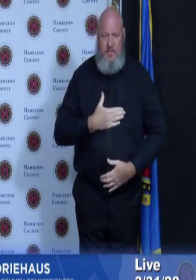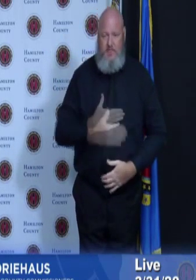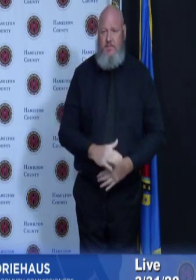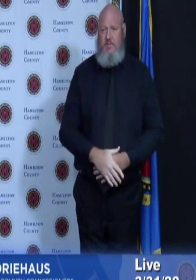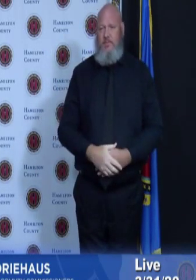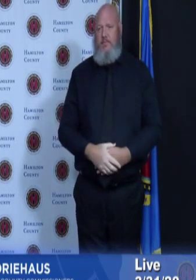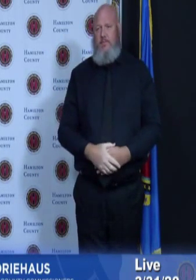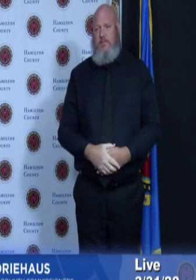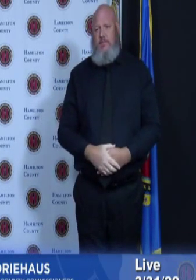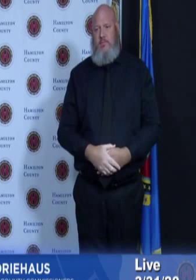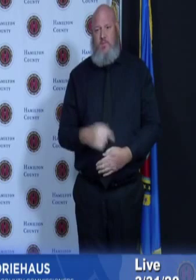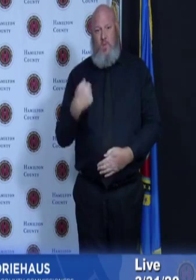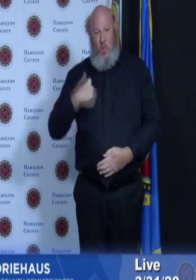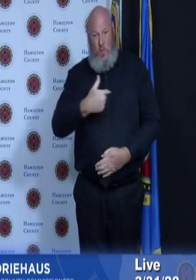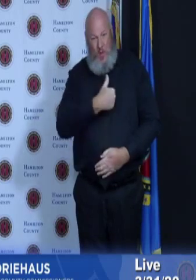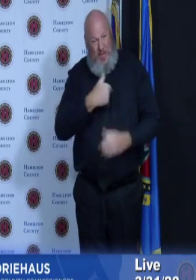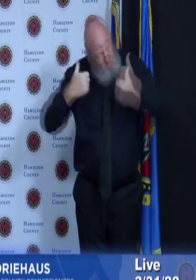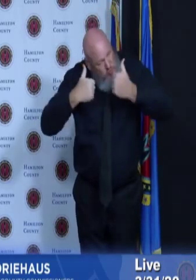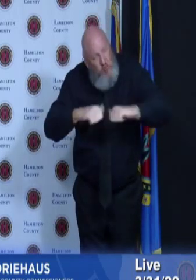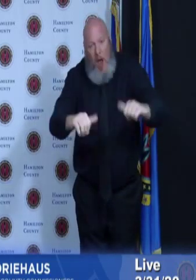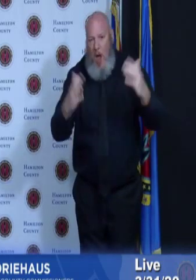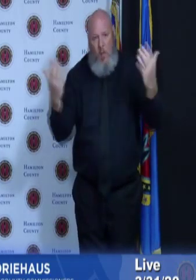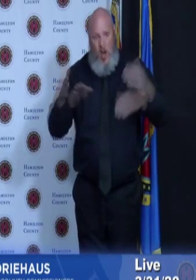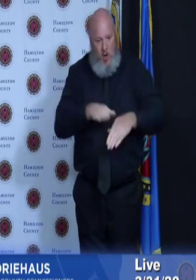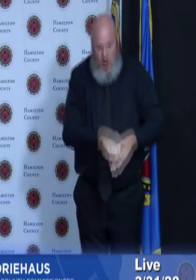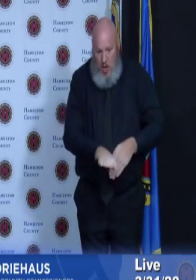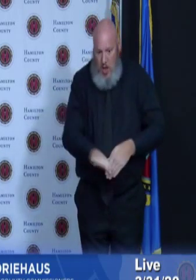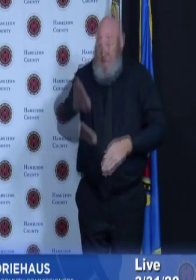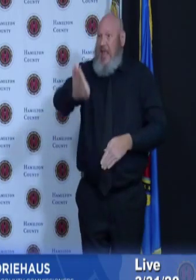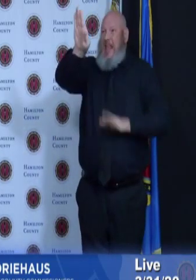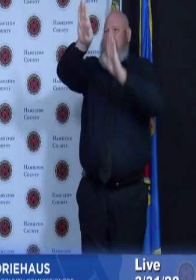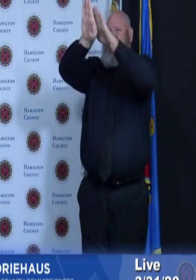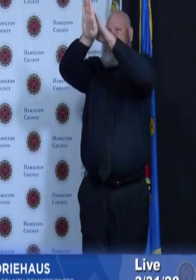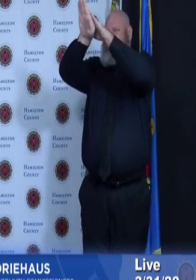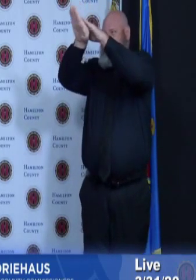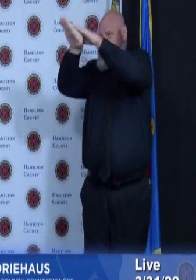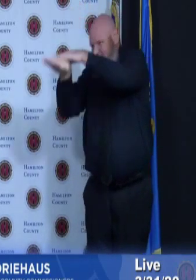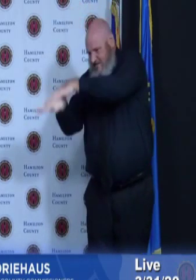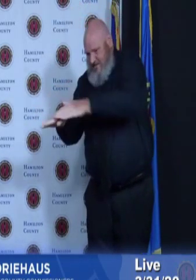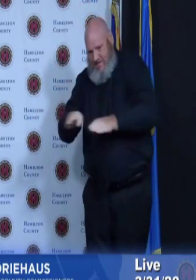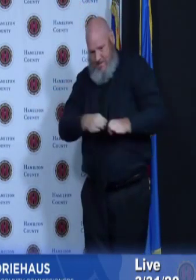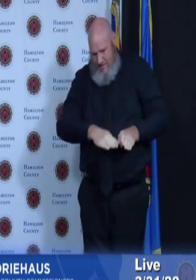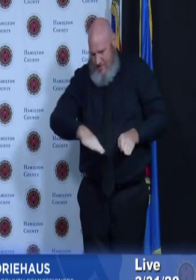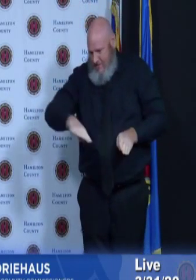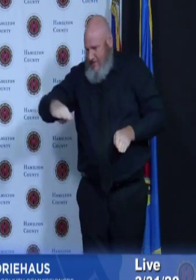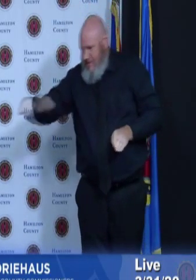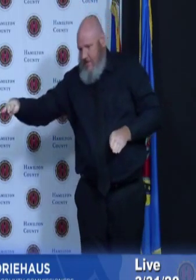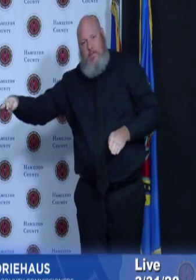another subject they have been receiving reports of spam calls to Ohioans from